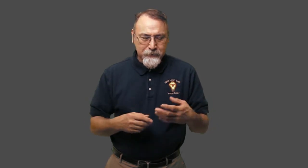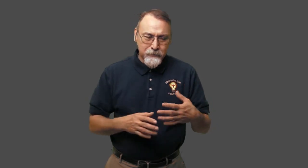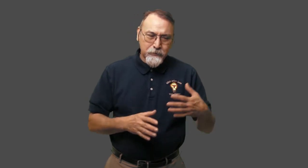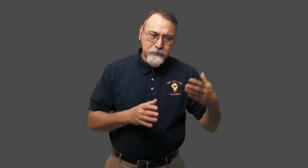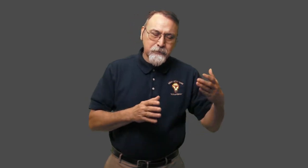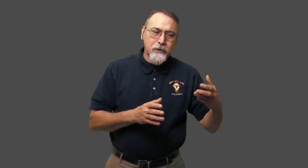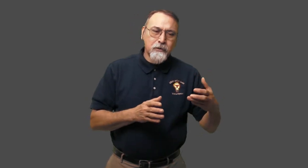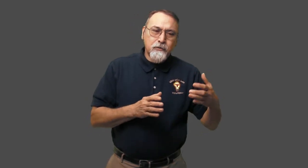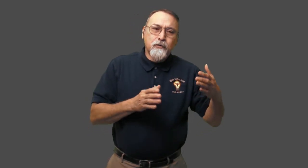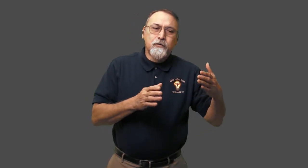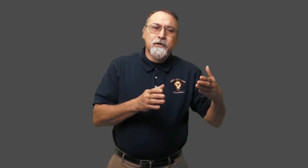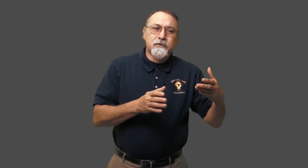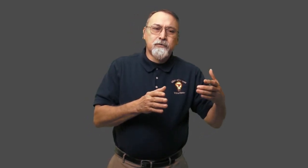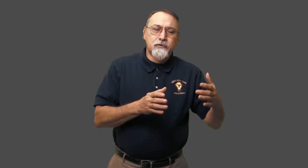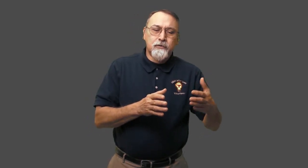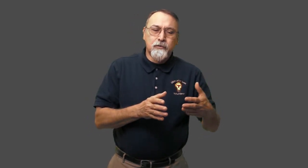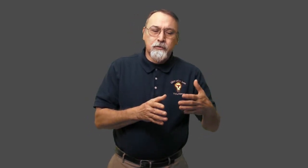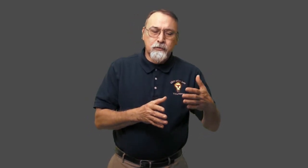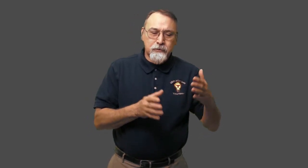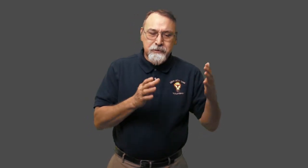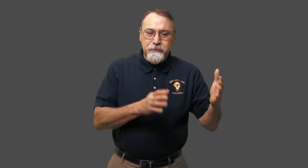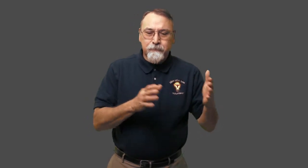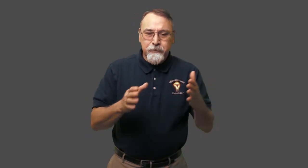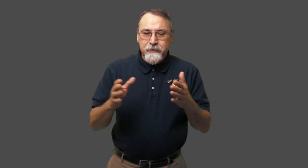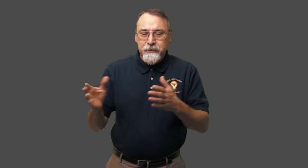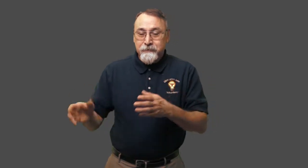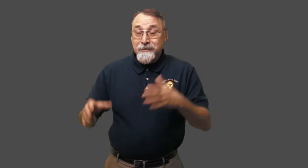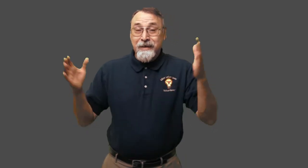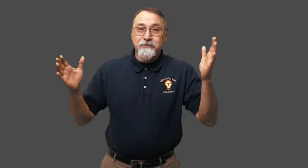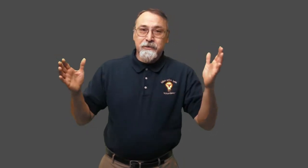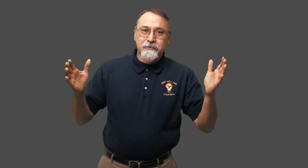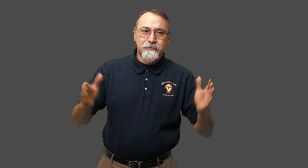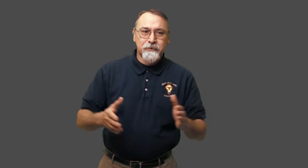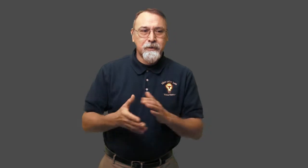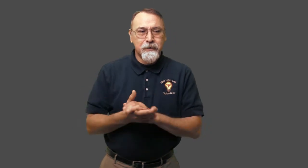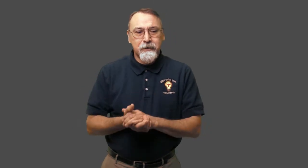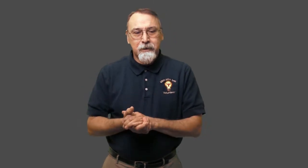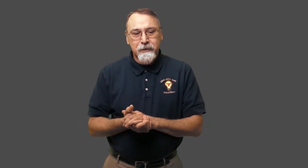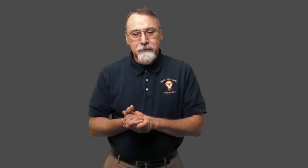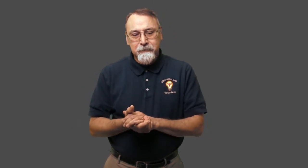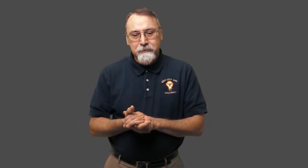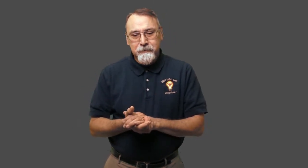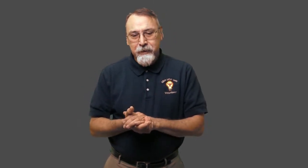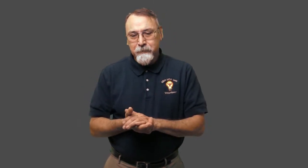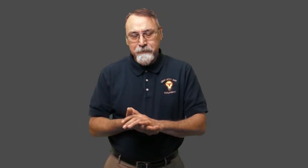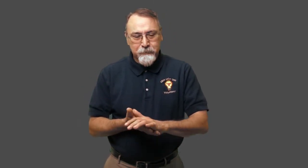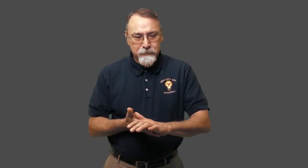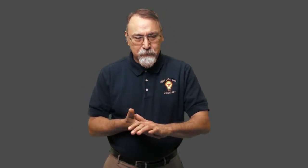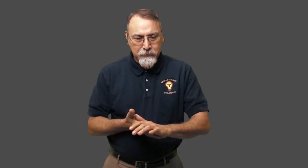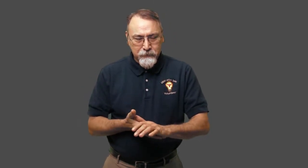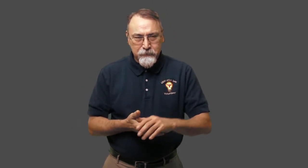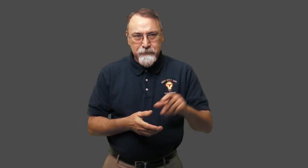in that you can use it to do different things not just Database Administration, there’s